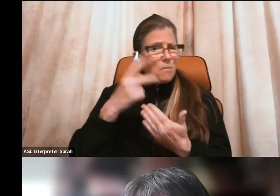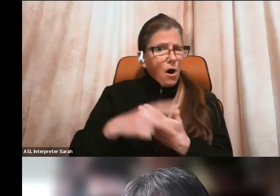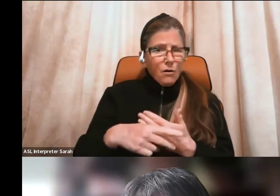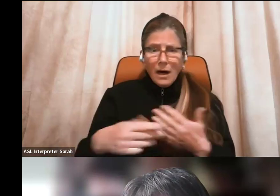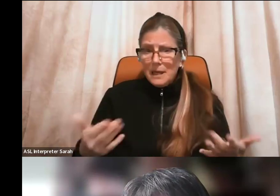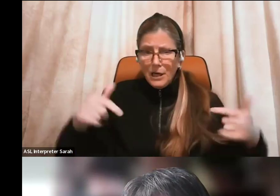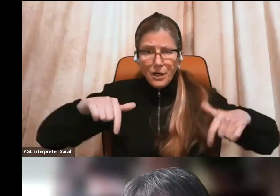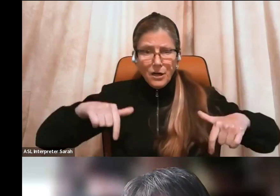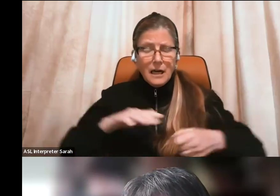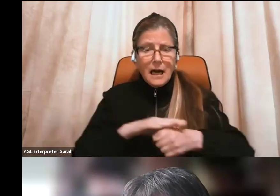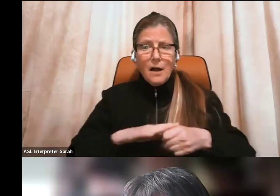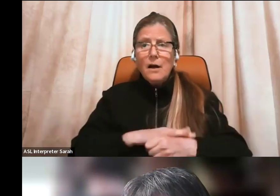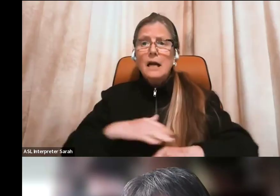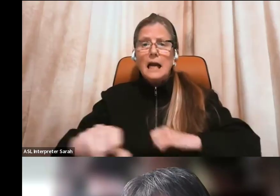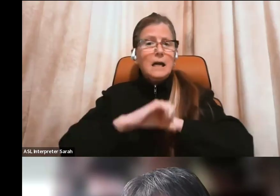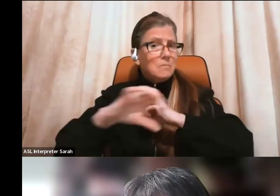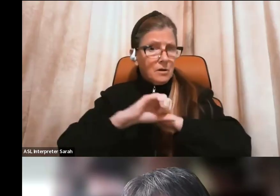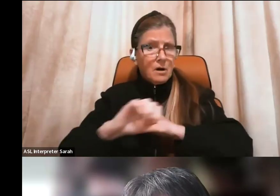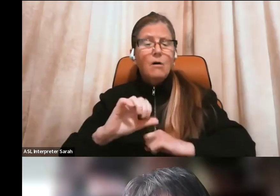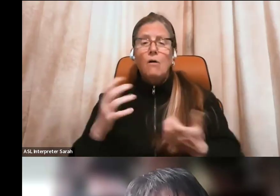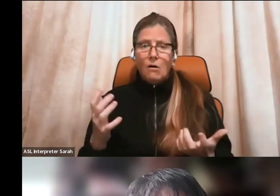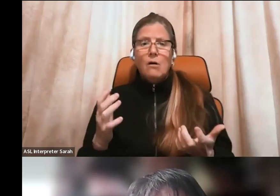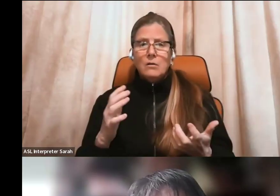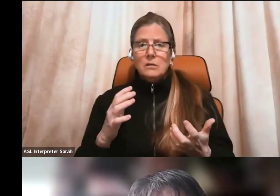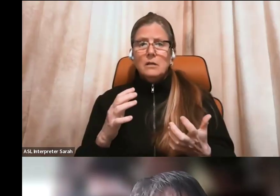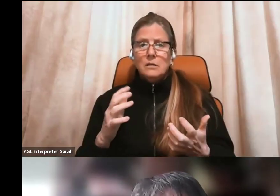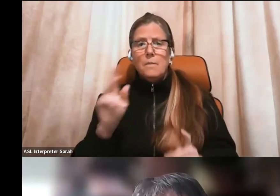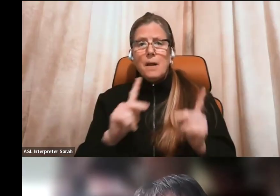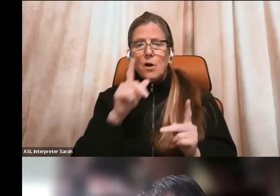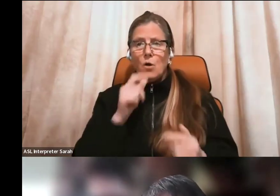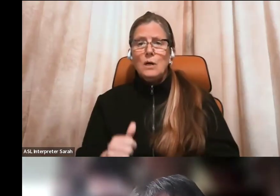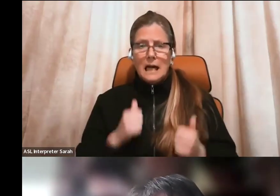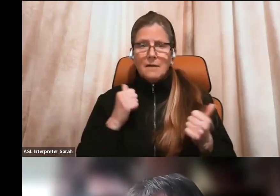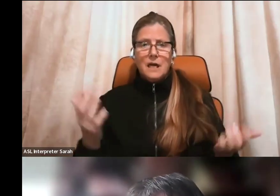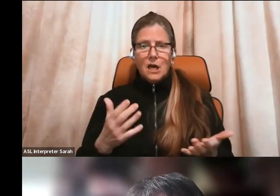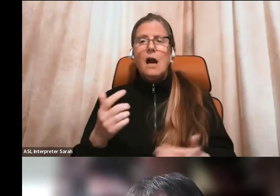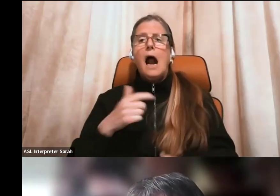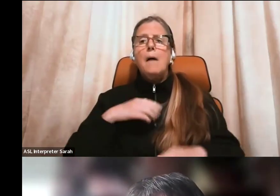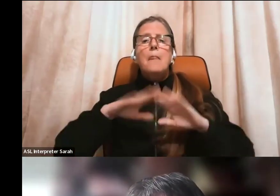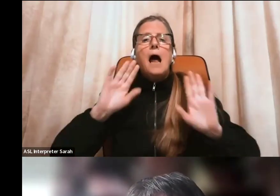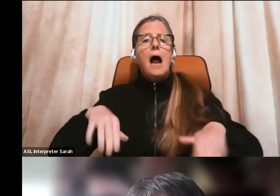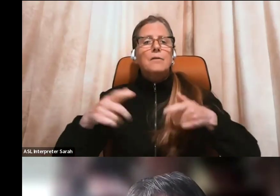my residents. I'm currently a housing manager for the City of Antioch. But would love to,